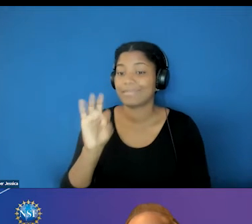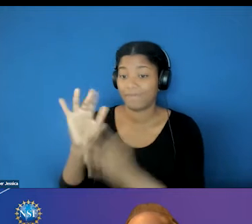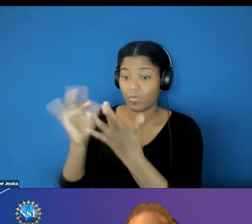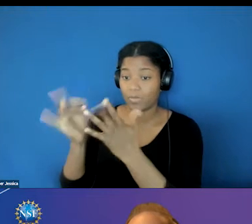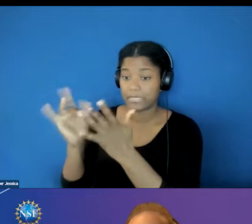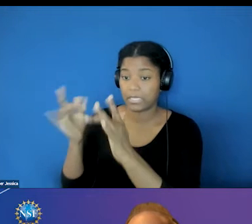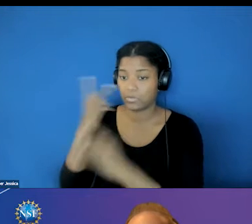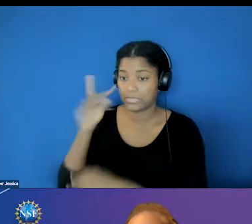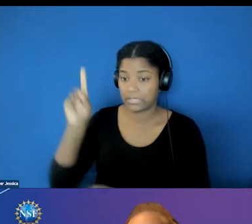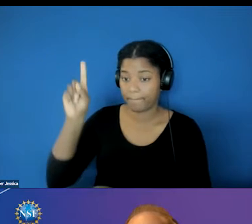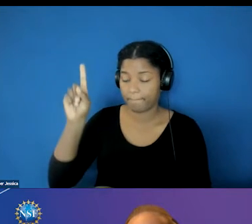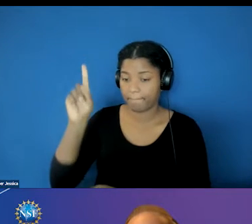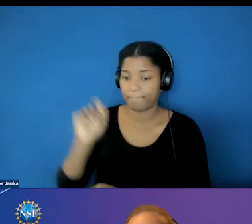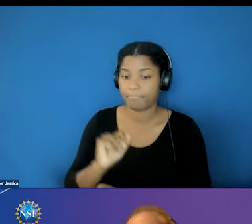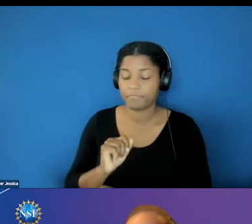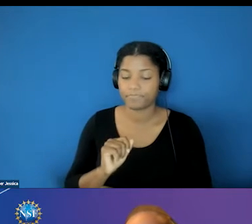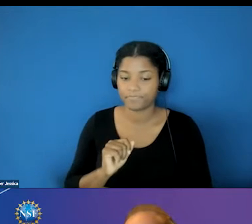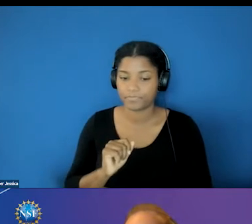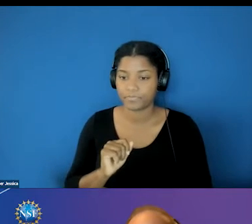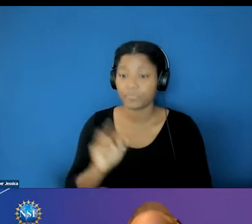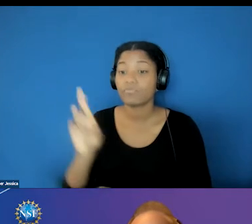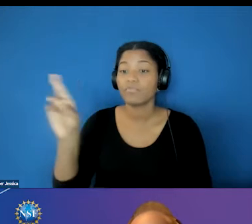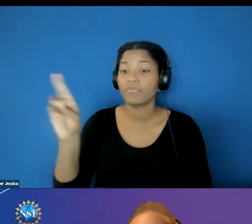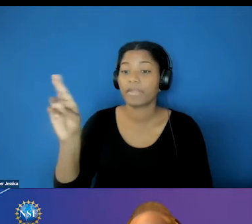www.nsf.gov, to the right and side,